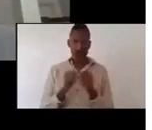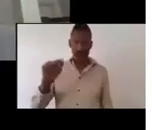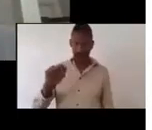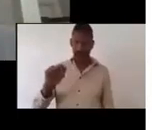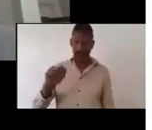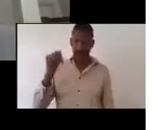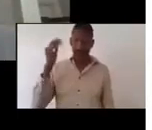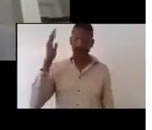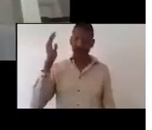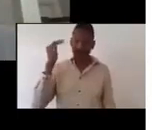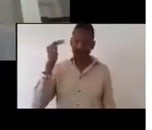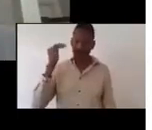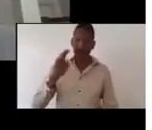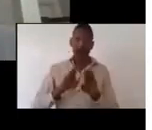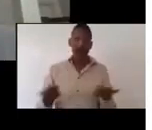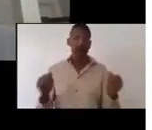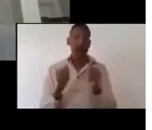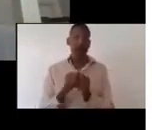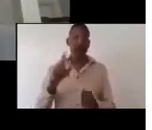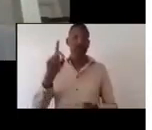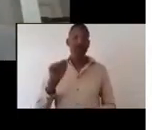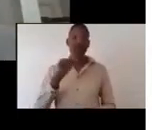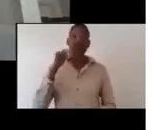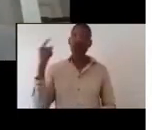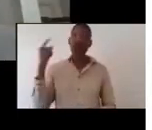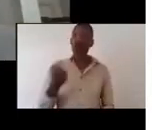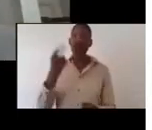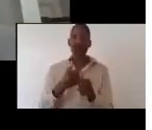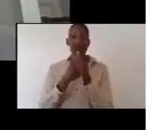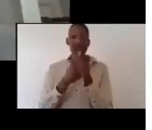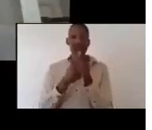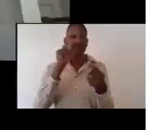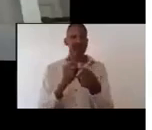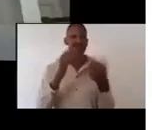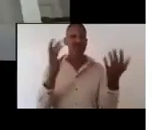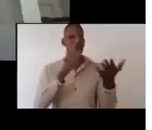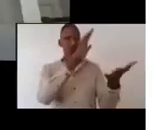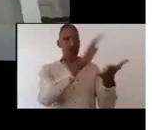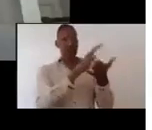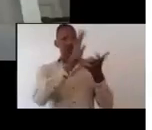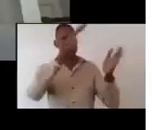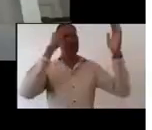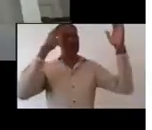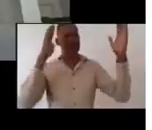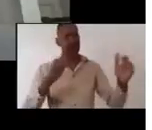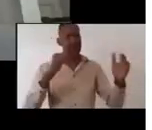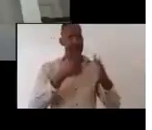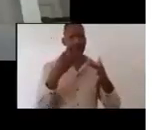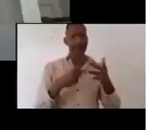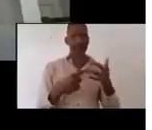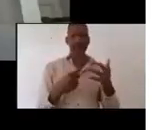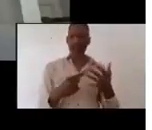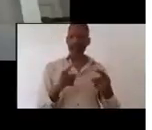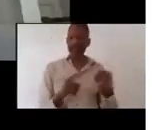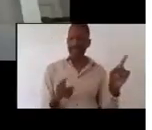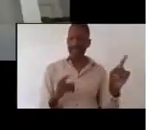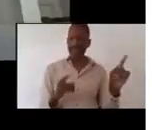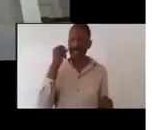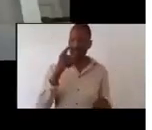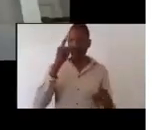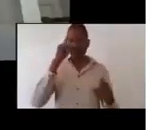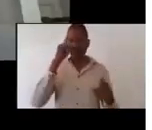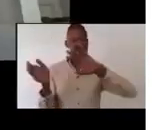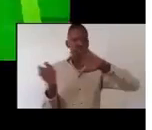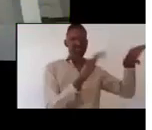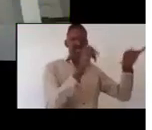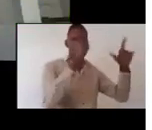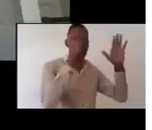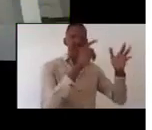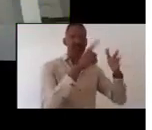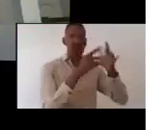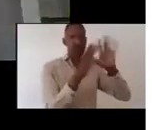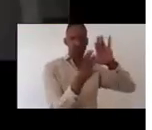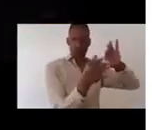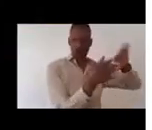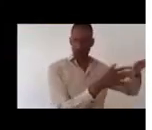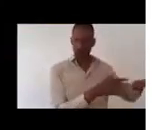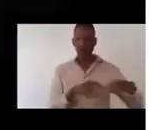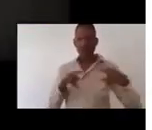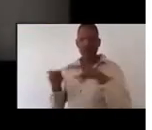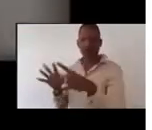But if we can actually let them follow their passion and find their own interests, their world can widen, and they can find their own way of learning for their future success.